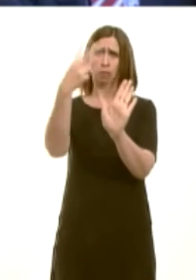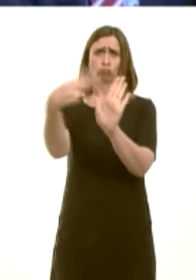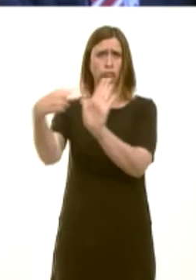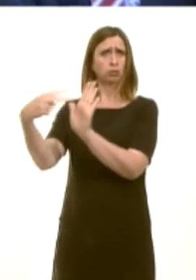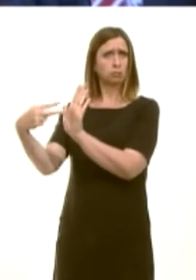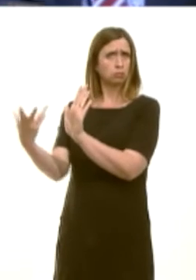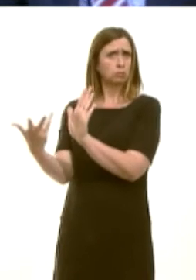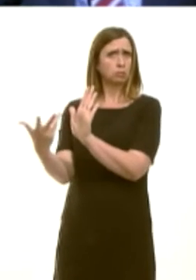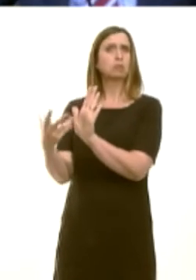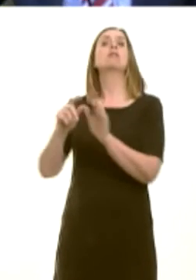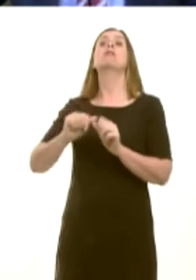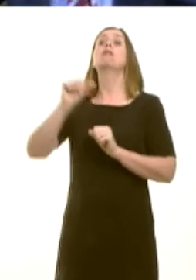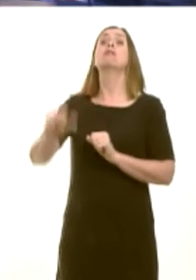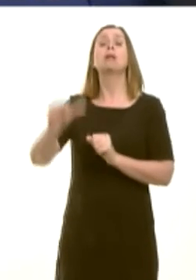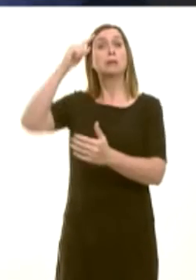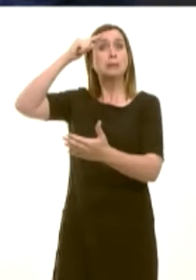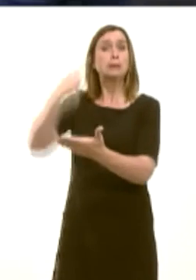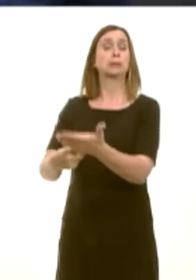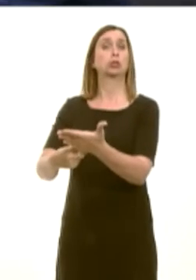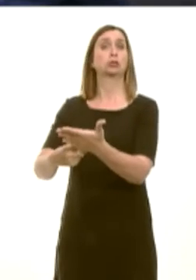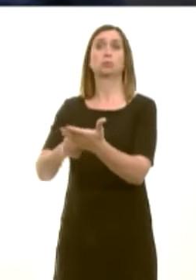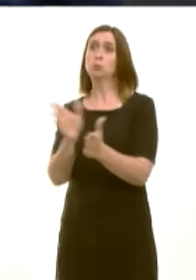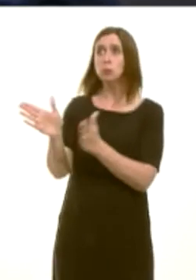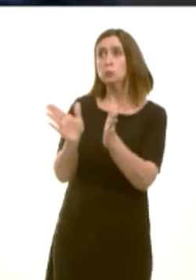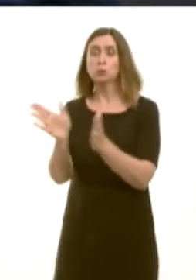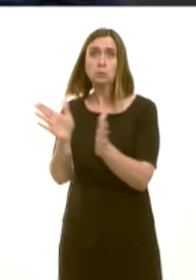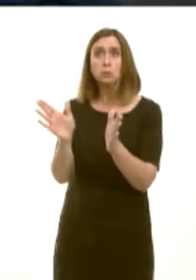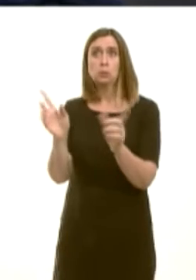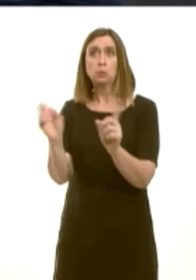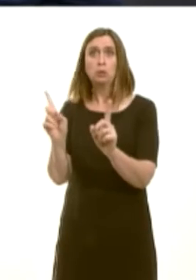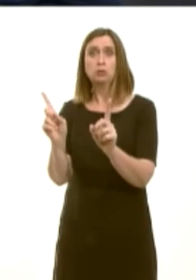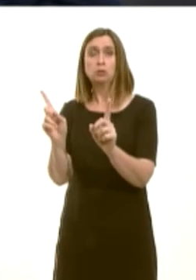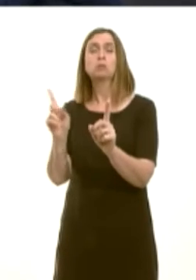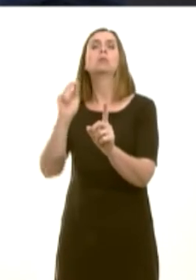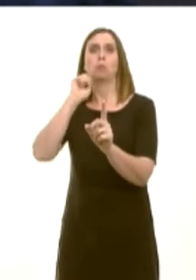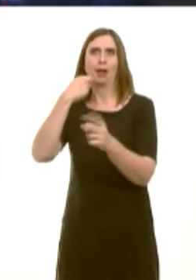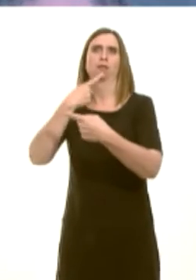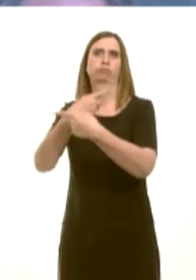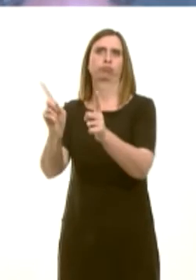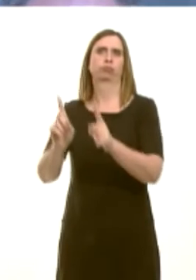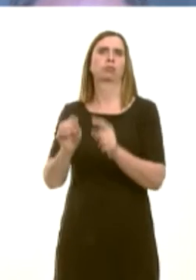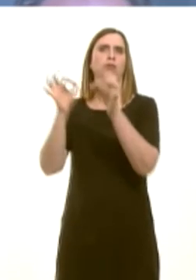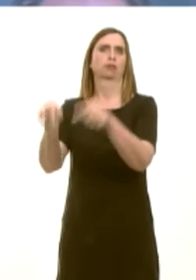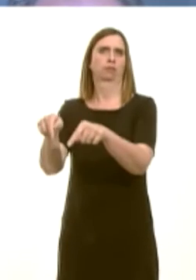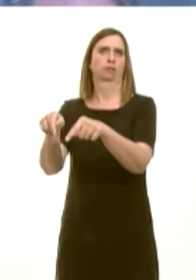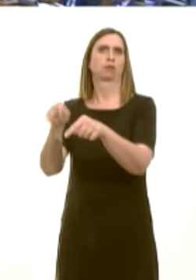about the decision that has been made in consideration of all the evidence. That is absolutely clear,